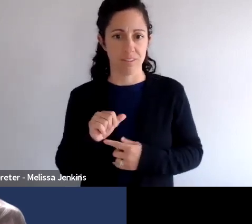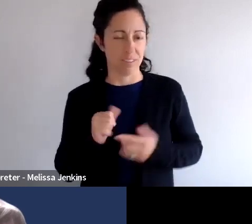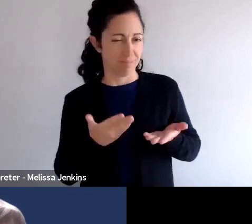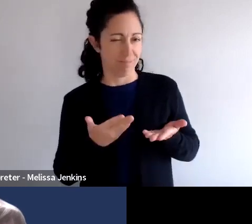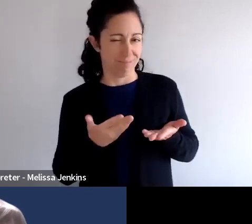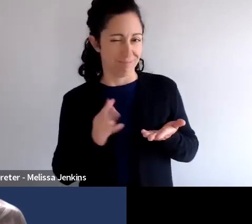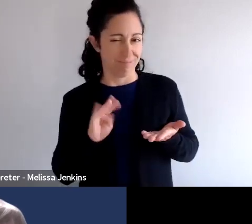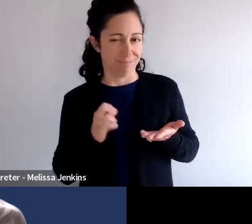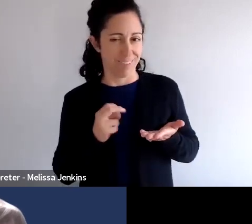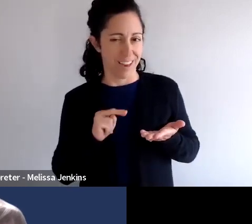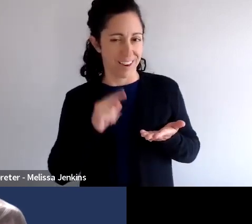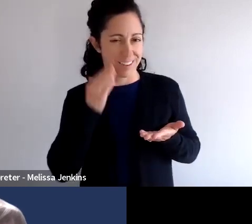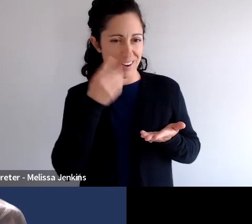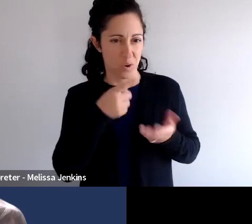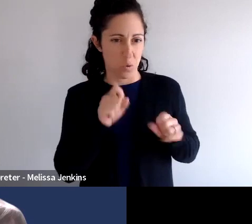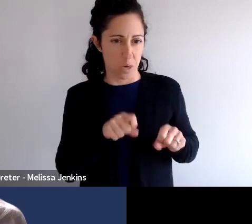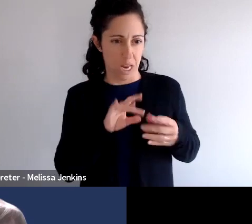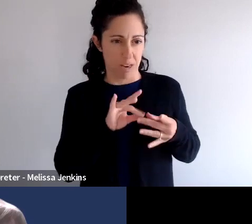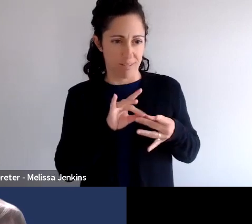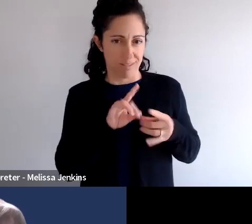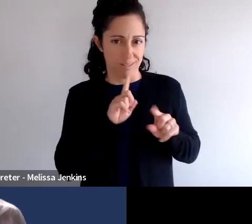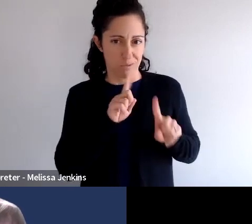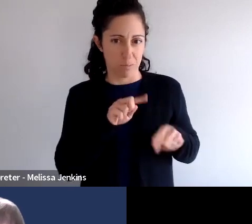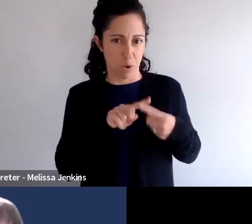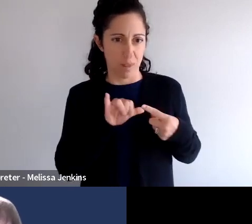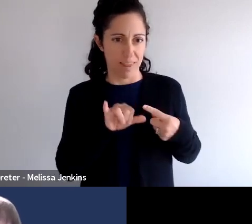I know you've been um working towards this do you